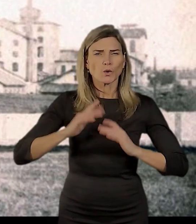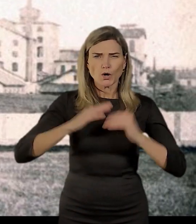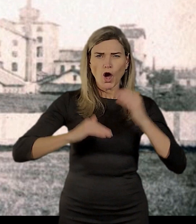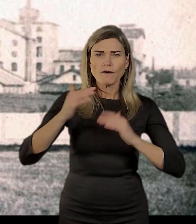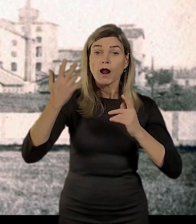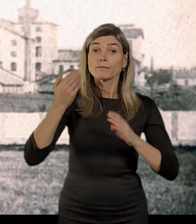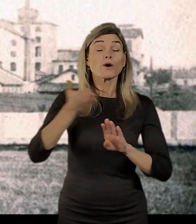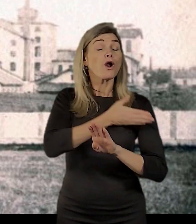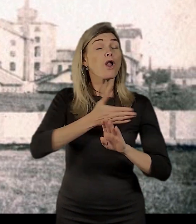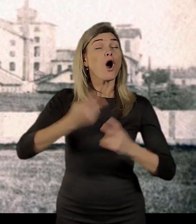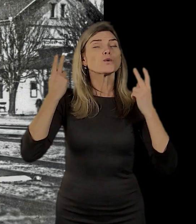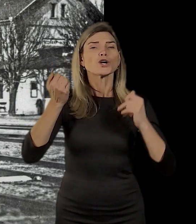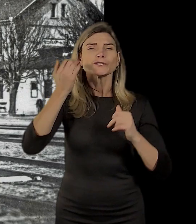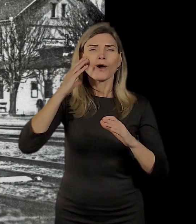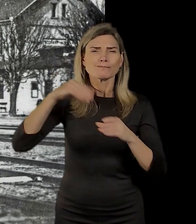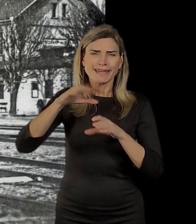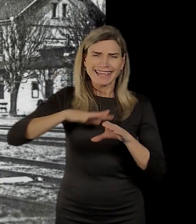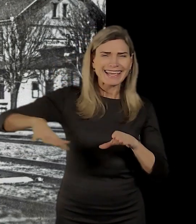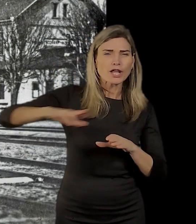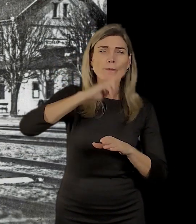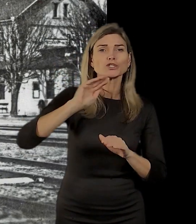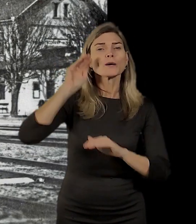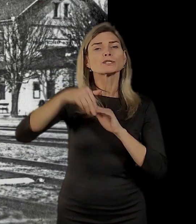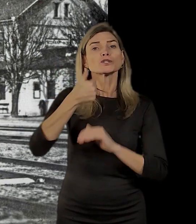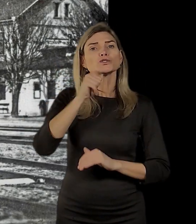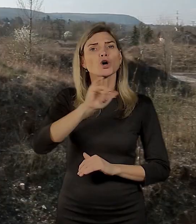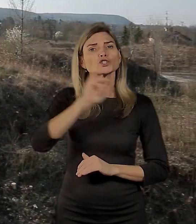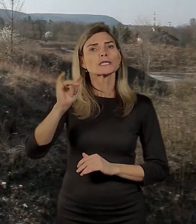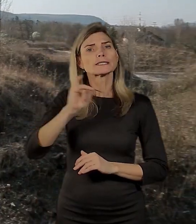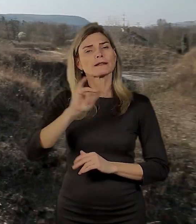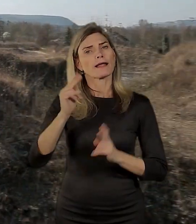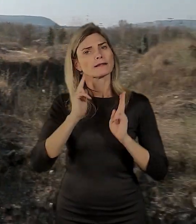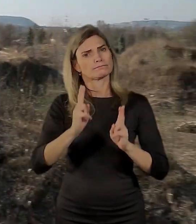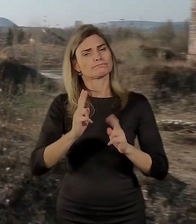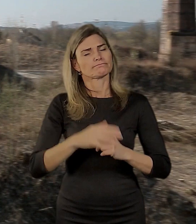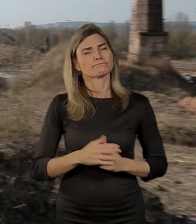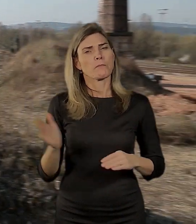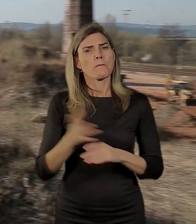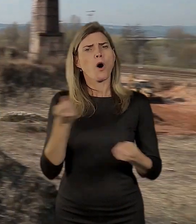It then changed owners several times before being purchased by the company in 2015.